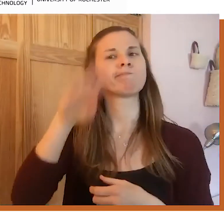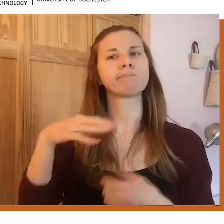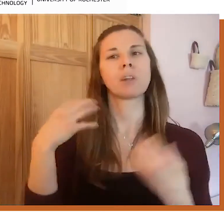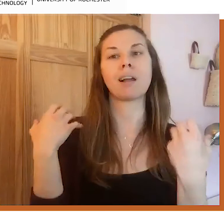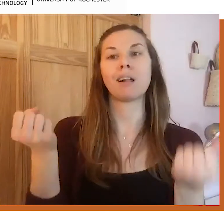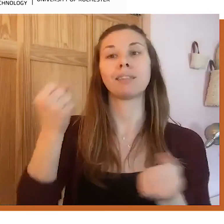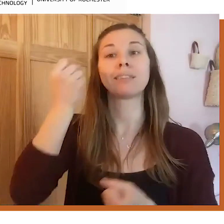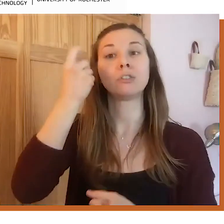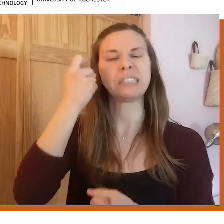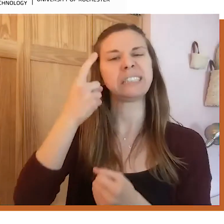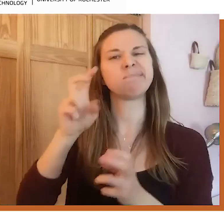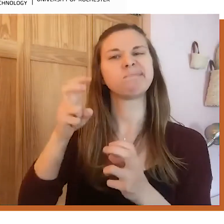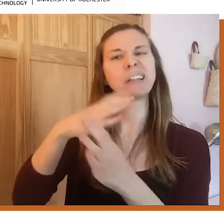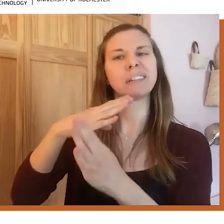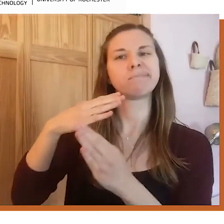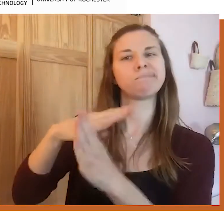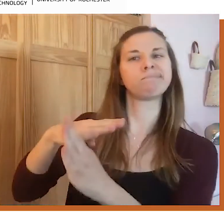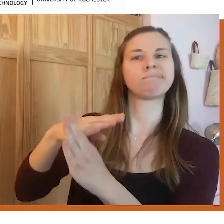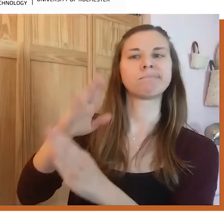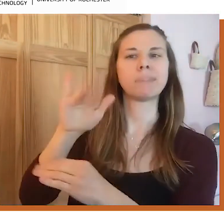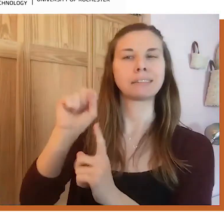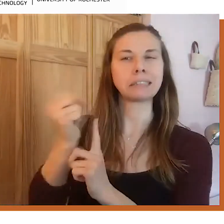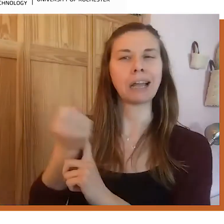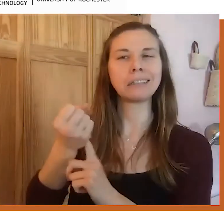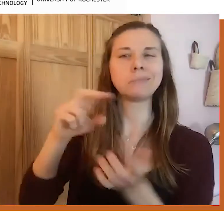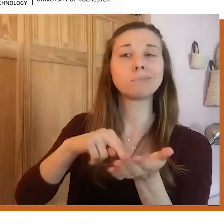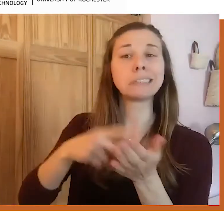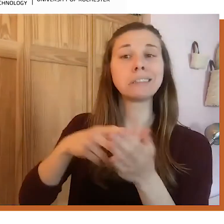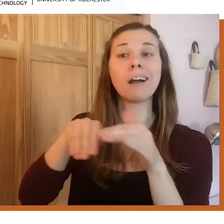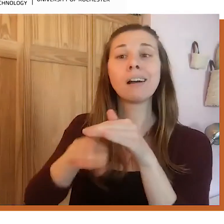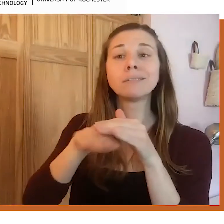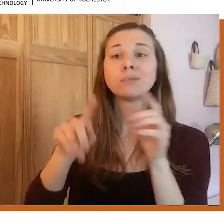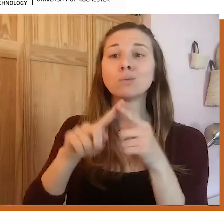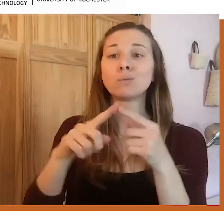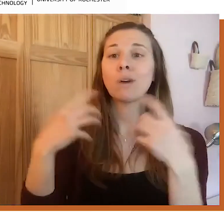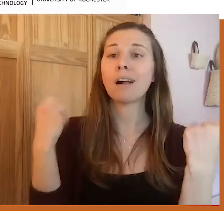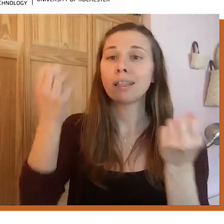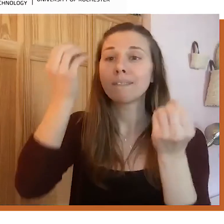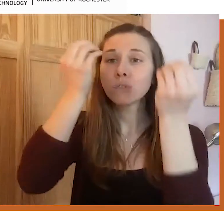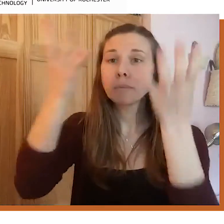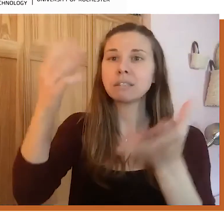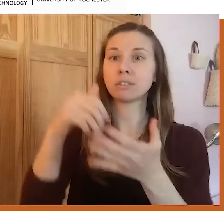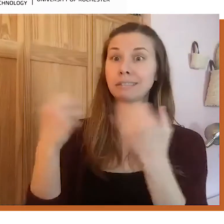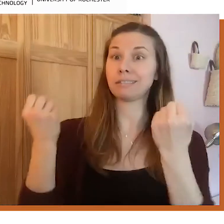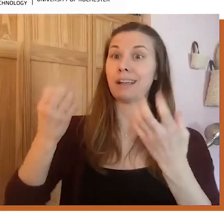so we know that health literacy is somewhat blocked by society, meaning that access to health information in sign language